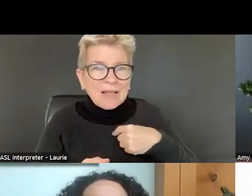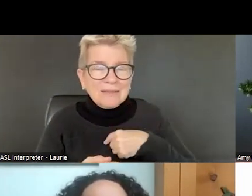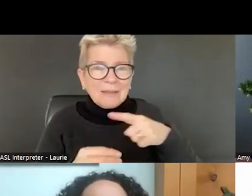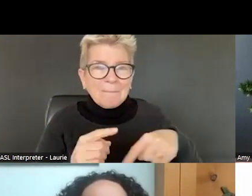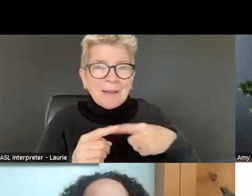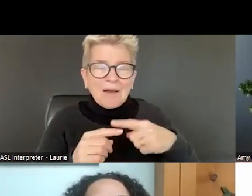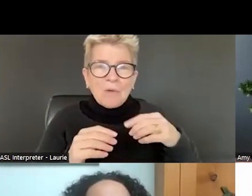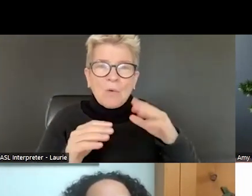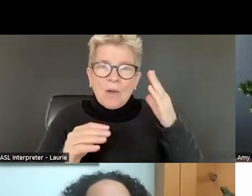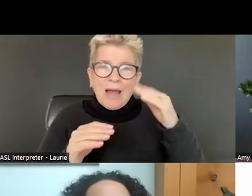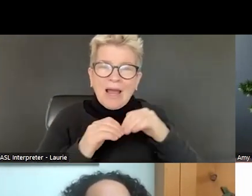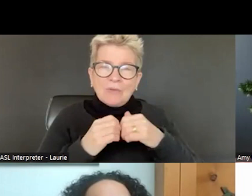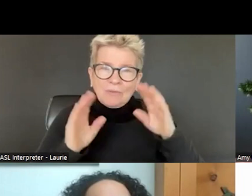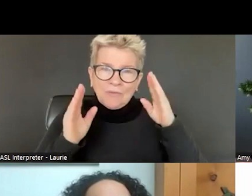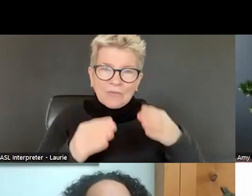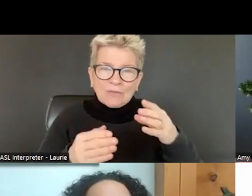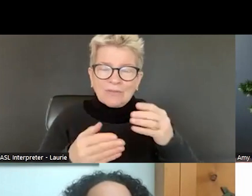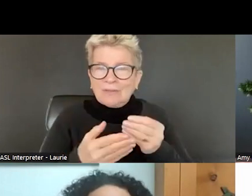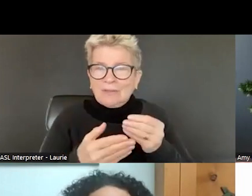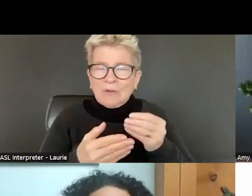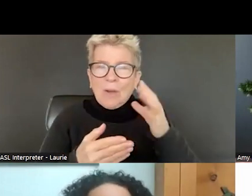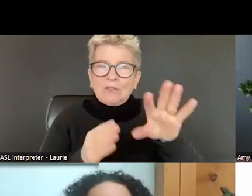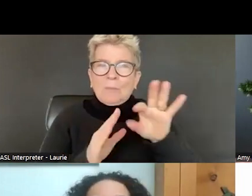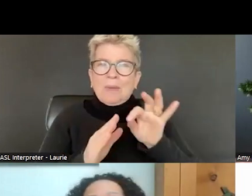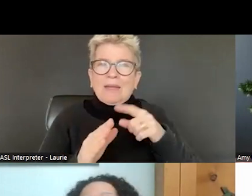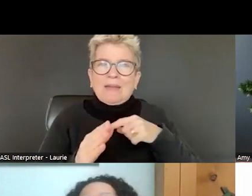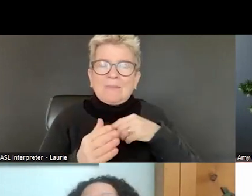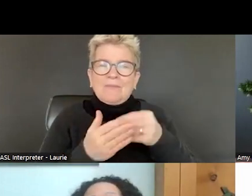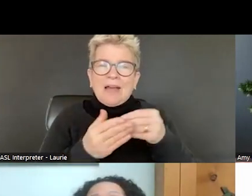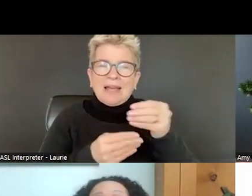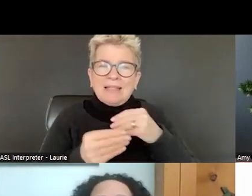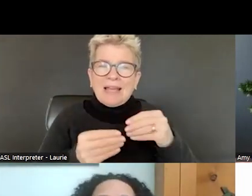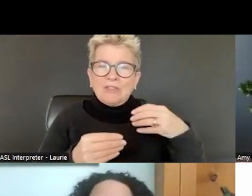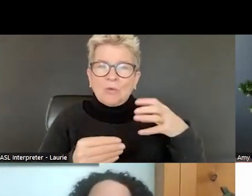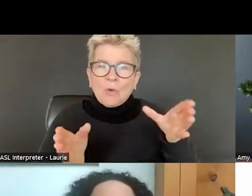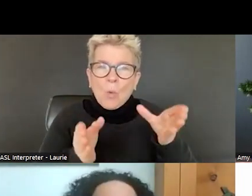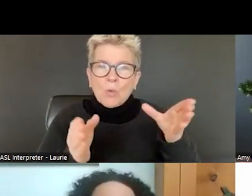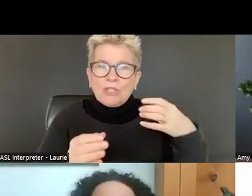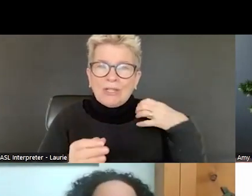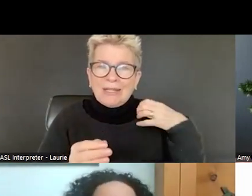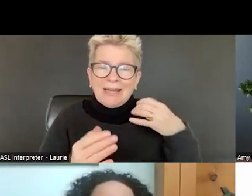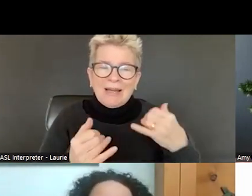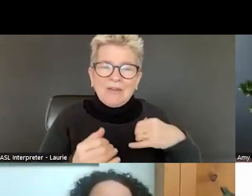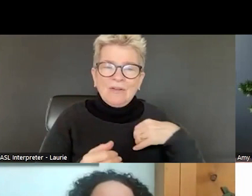financial coaching and financial wellness? Now, so I have been a trainer, an educator